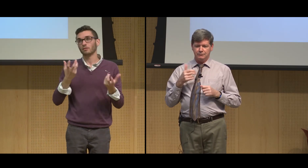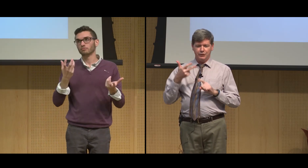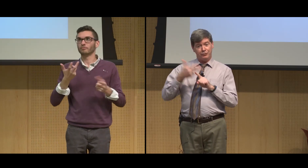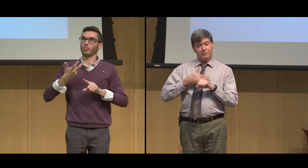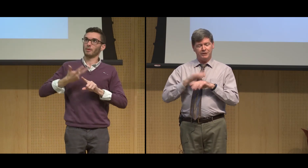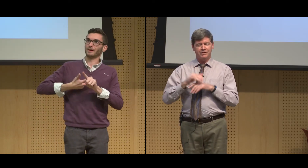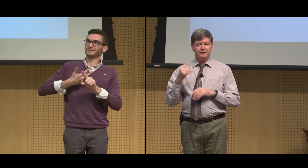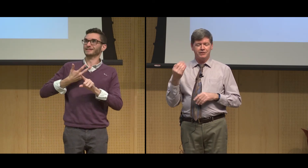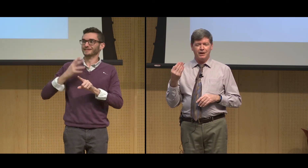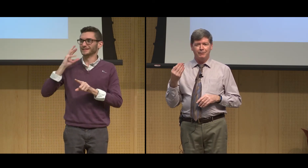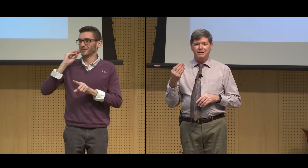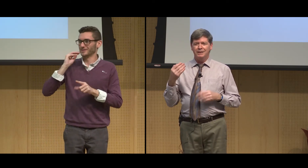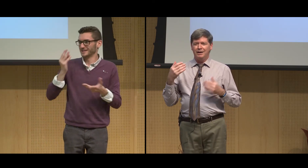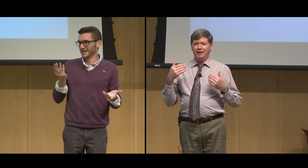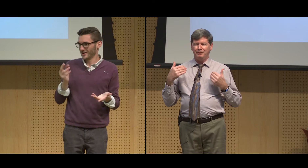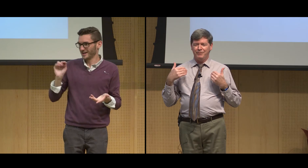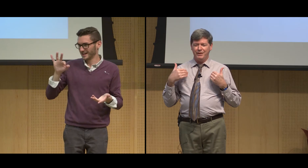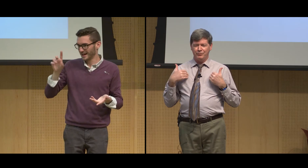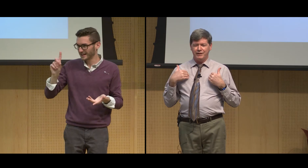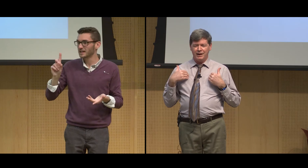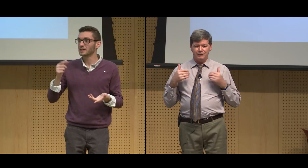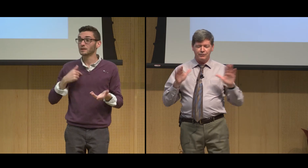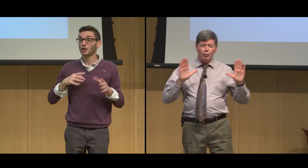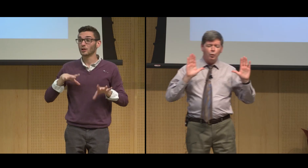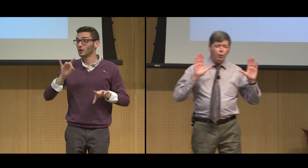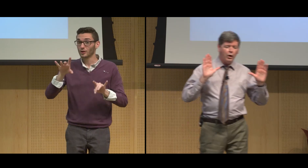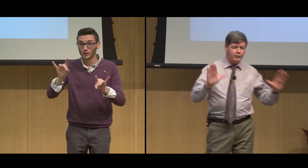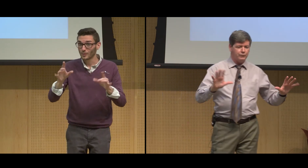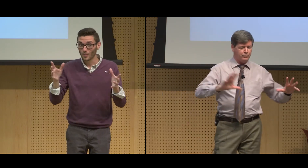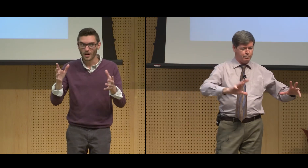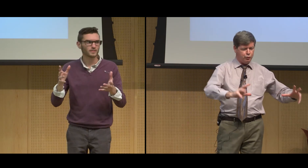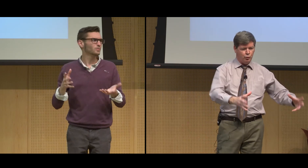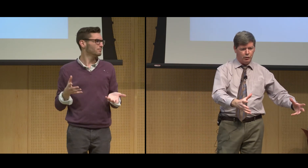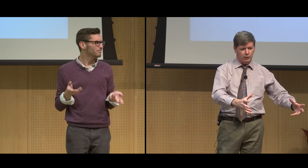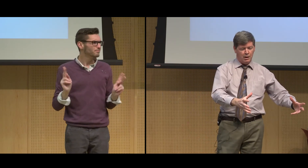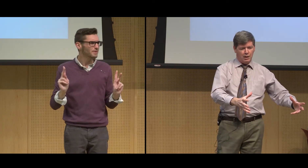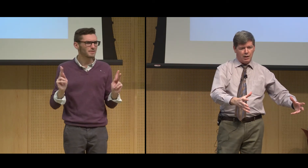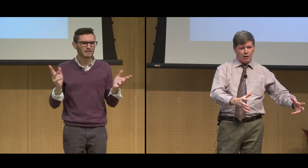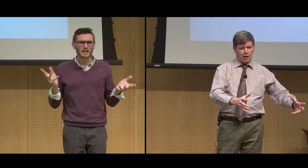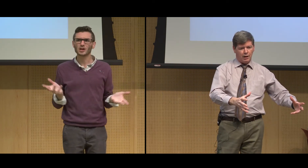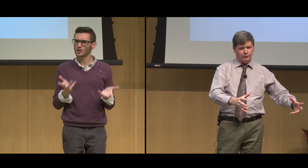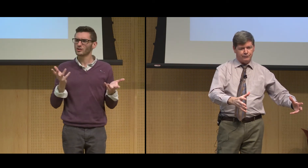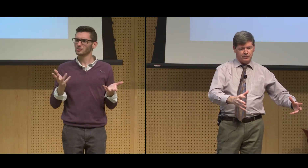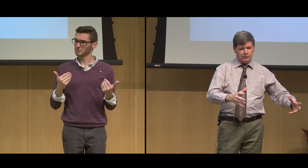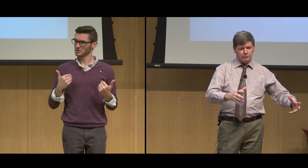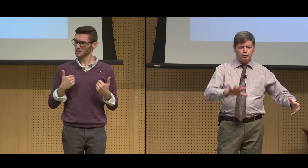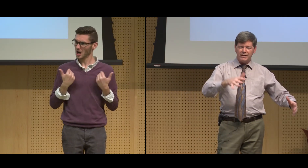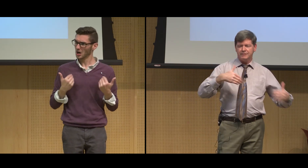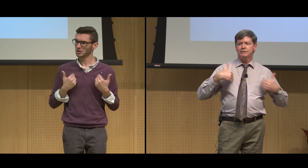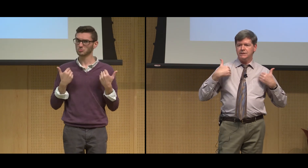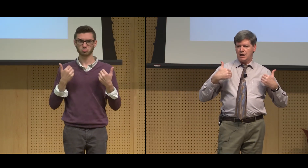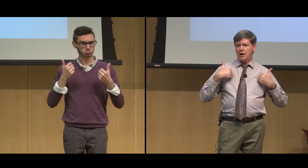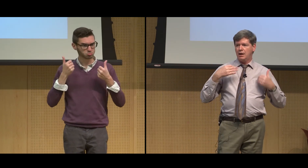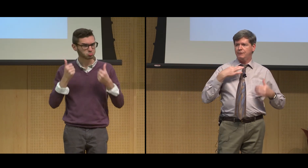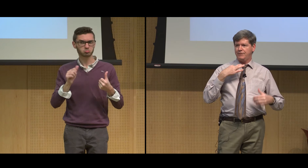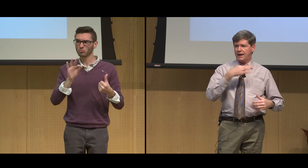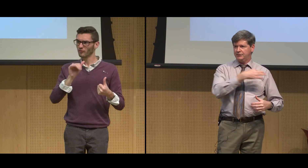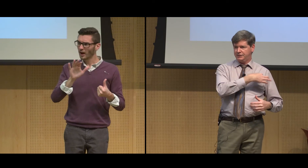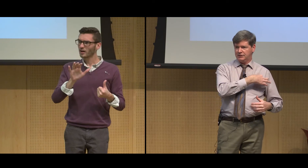on the job that we have a wonderful pool of relatively young faculty who have